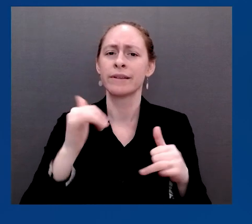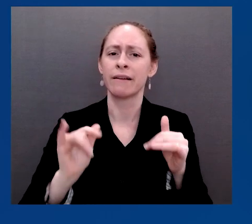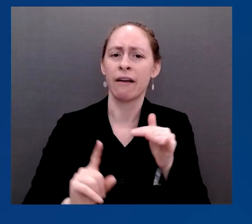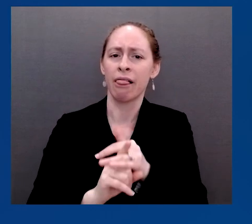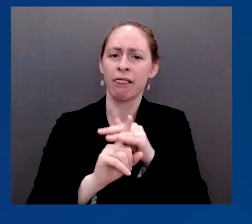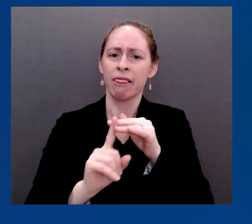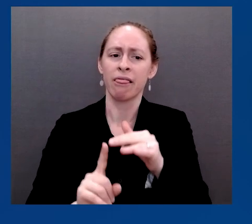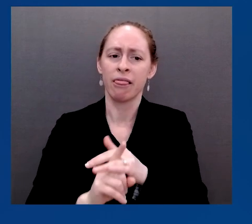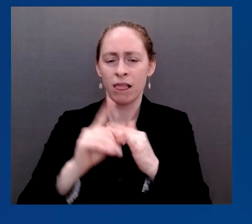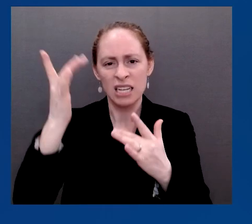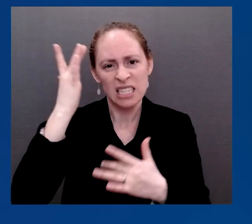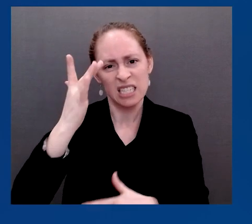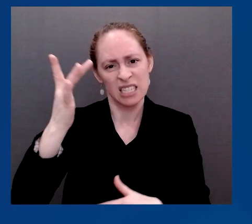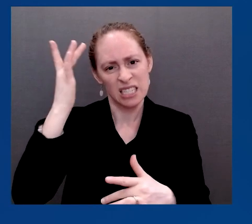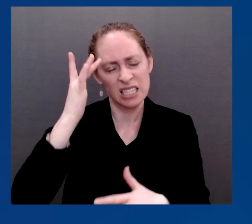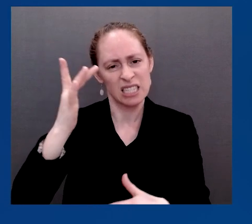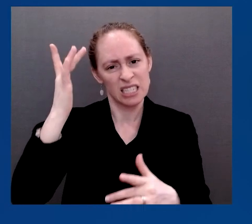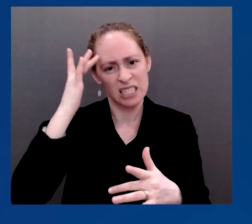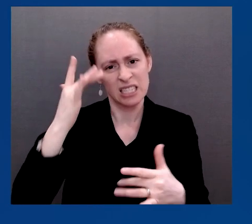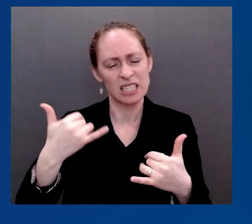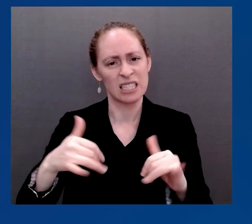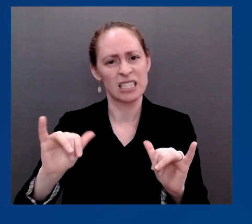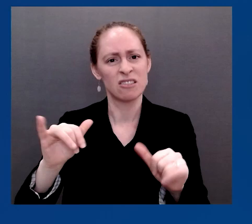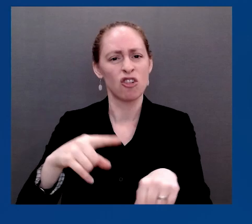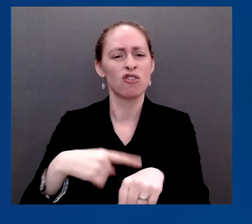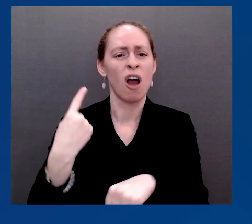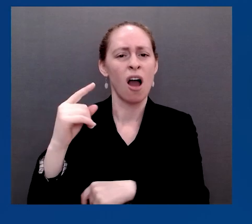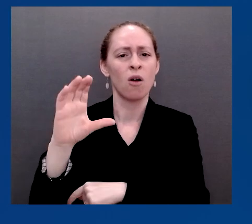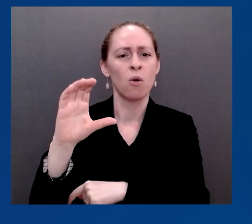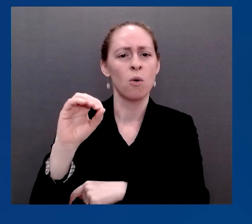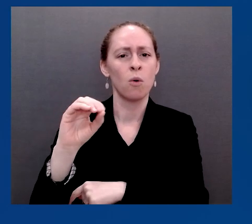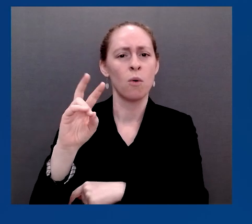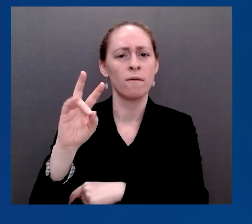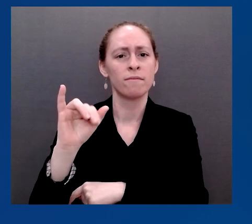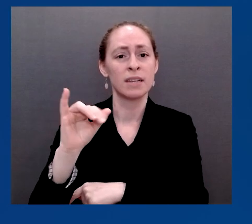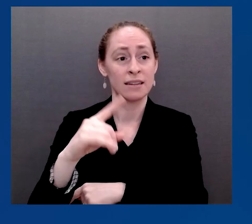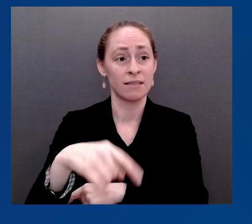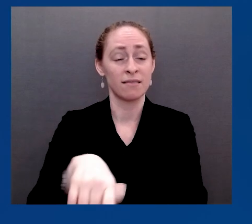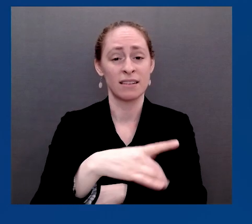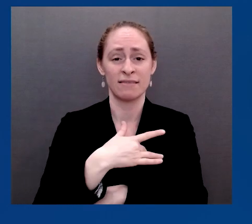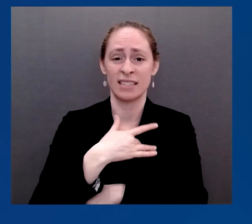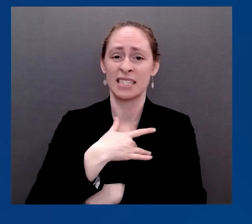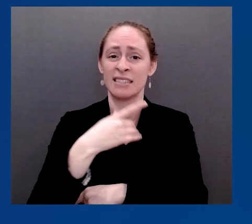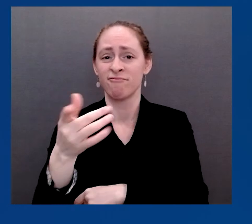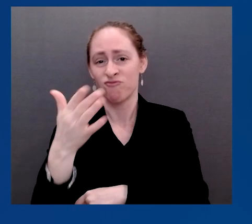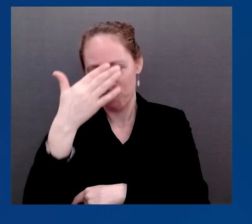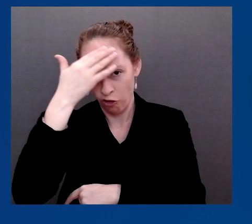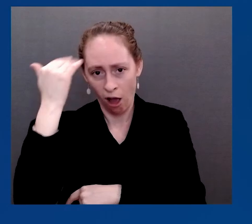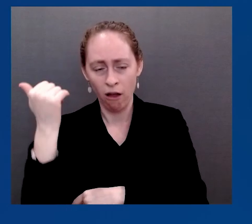especially in light of a lot of states lifting their mask mandates, and they're feeling like their needs